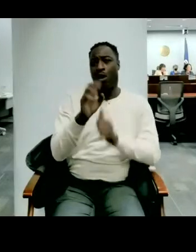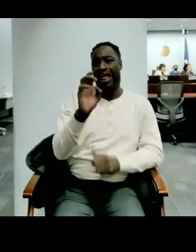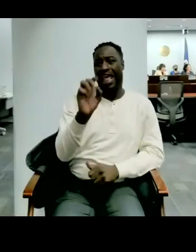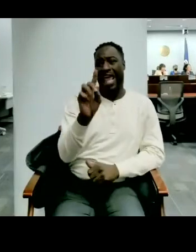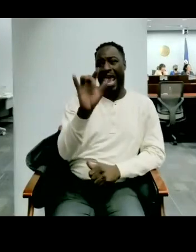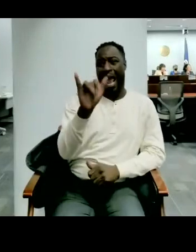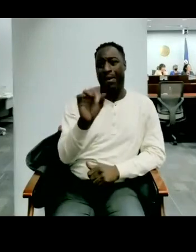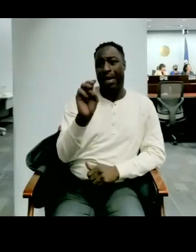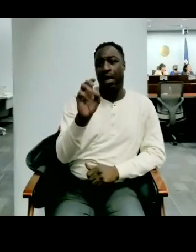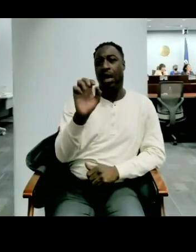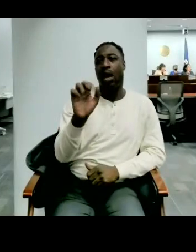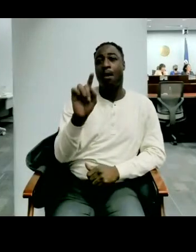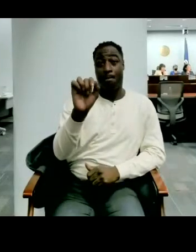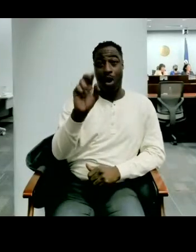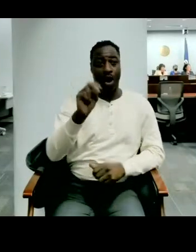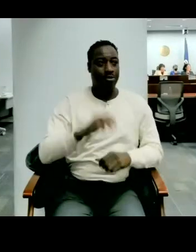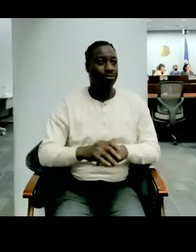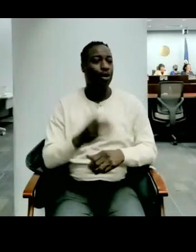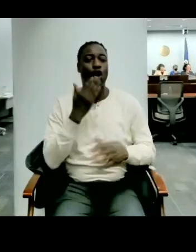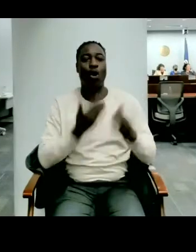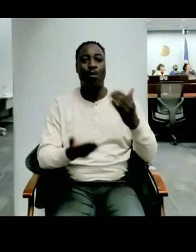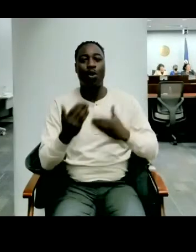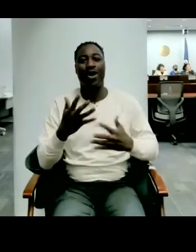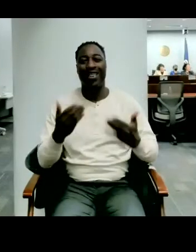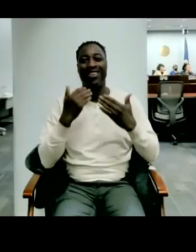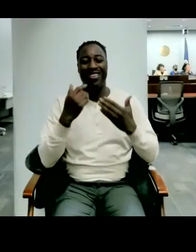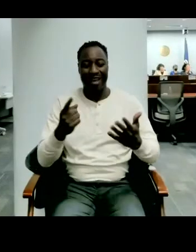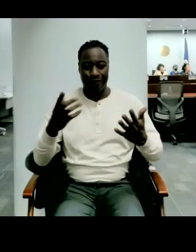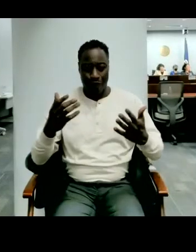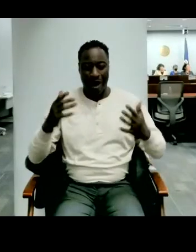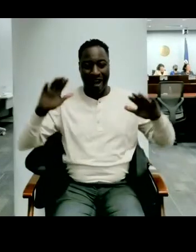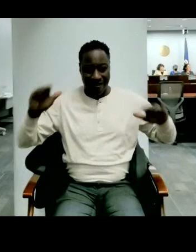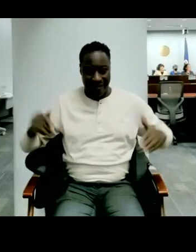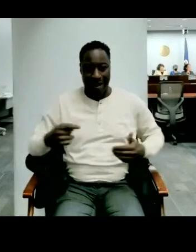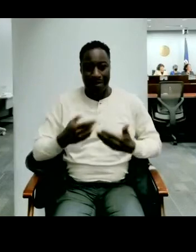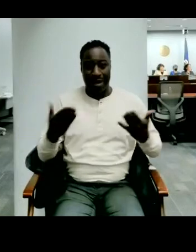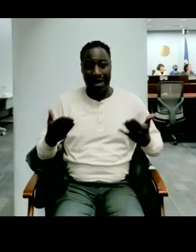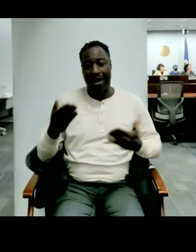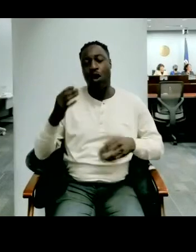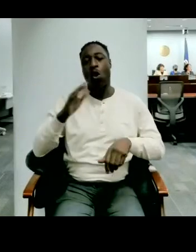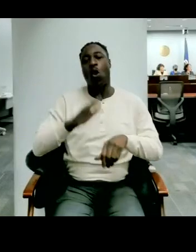Good morning, thank you for having me here. I'm glad to be here on behalf of the National Women's Law Center.